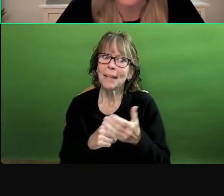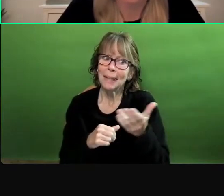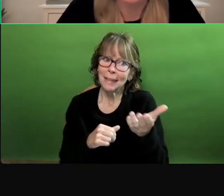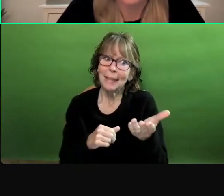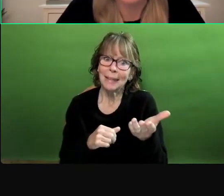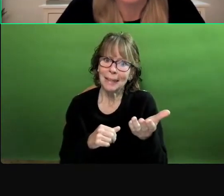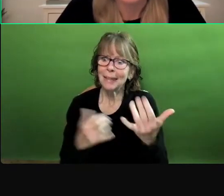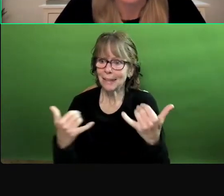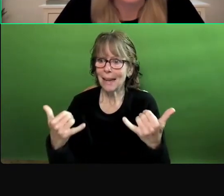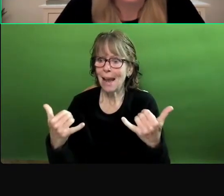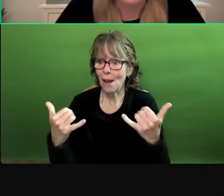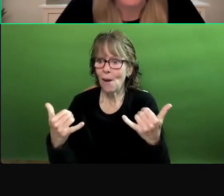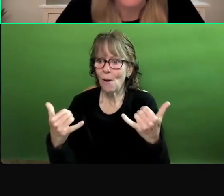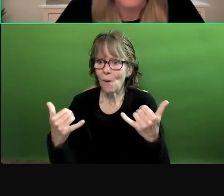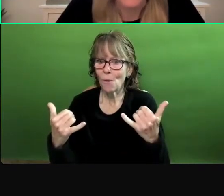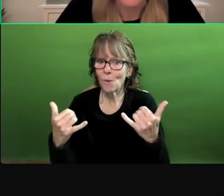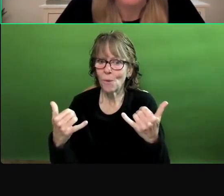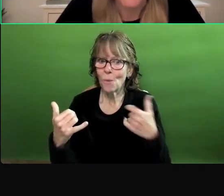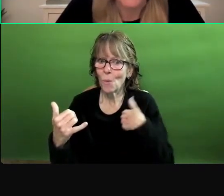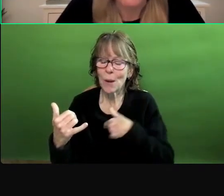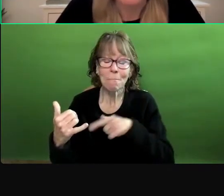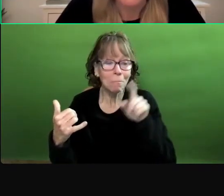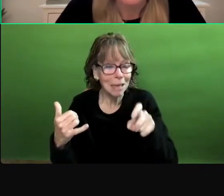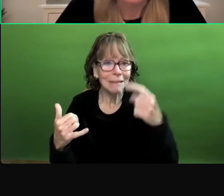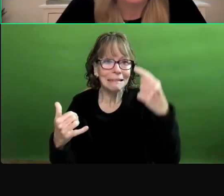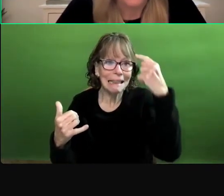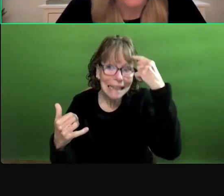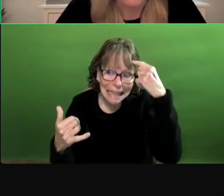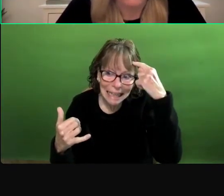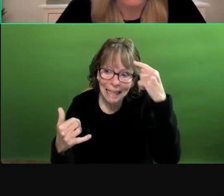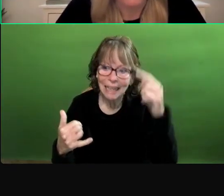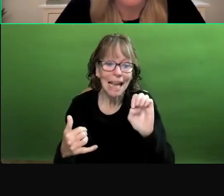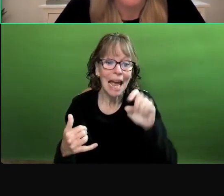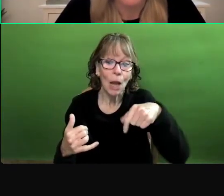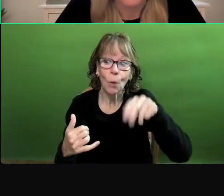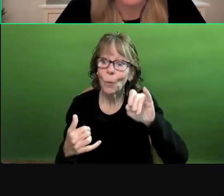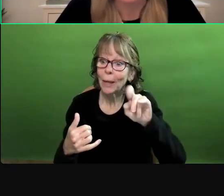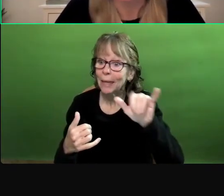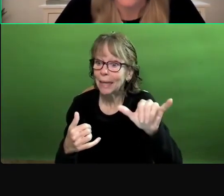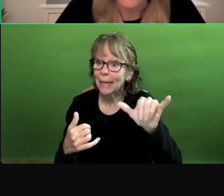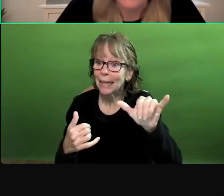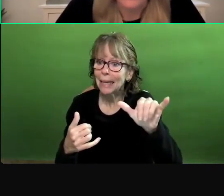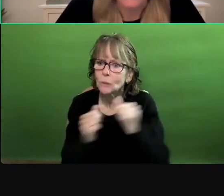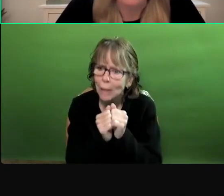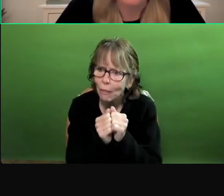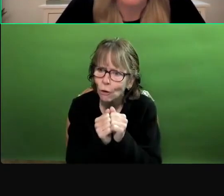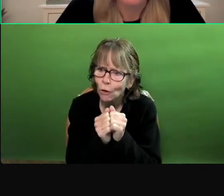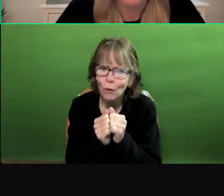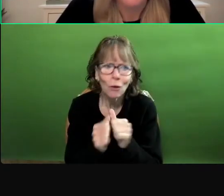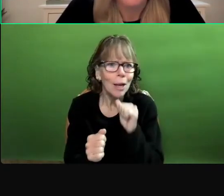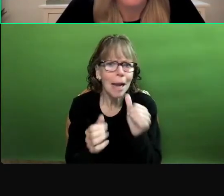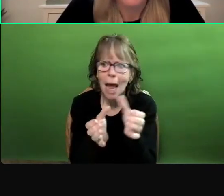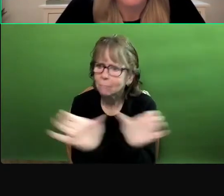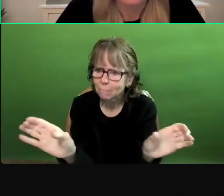time where issues of equity have become divisive and challenging.